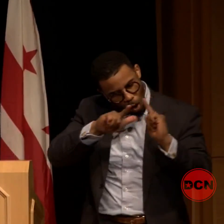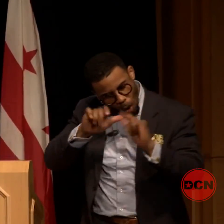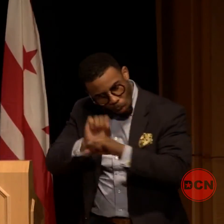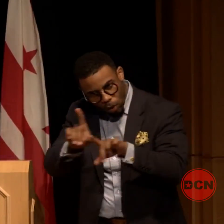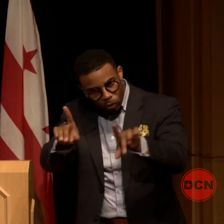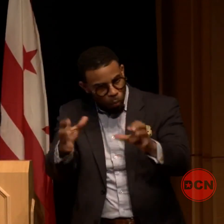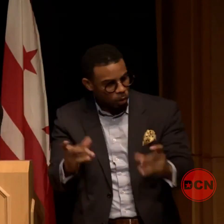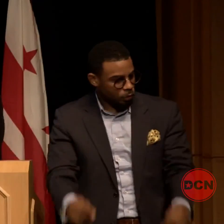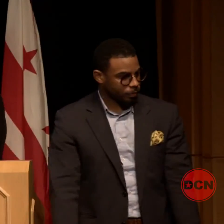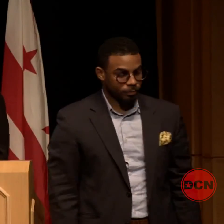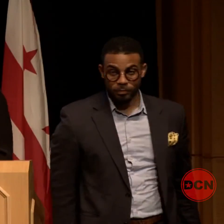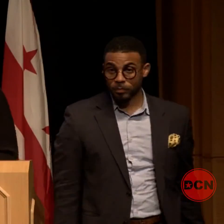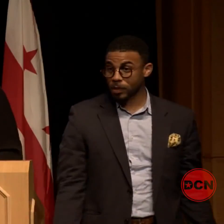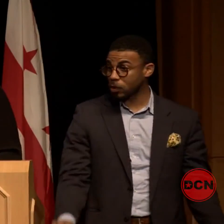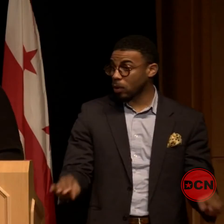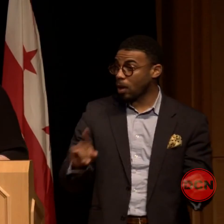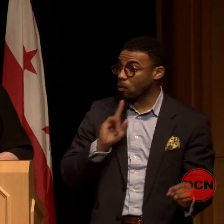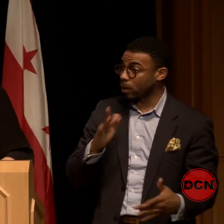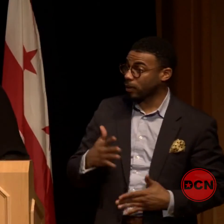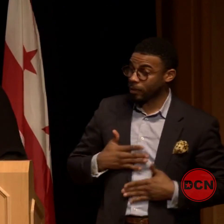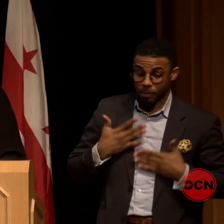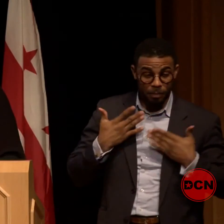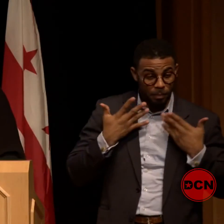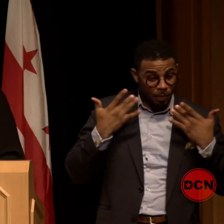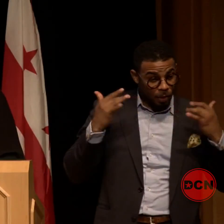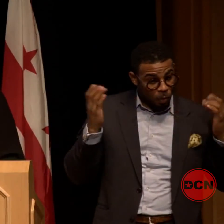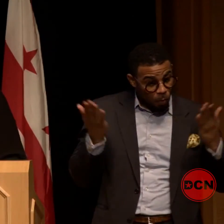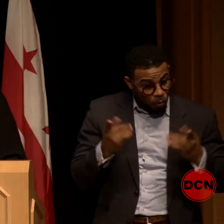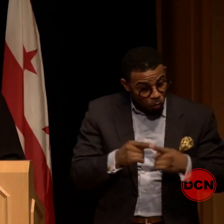WANT TO DO SO I'M PLEASED TO BRING TO YOU TWO THINGS THAT WE